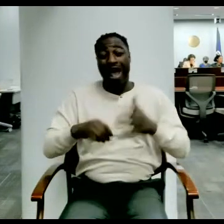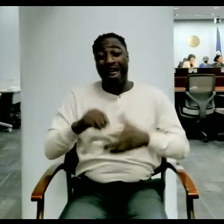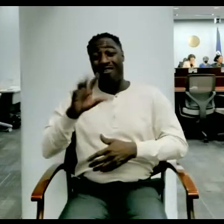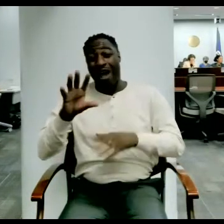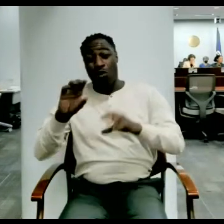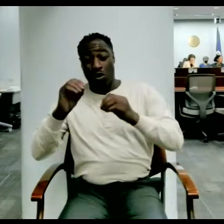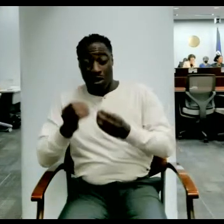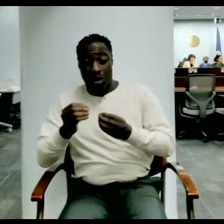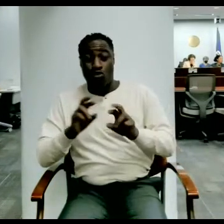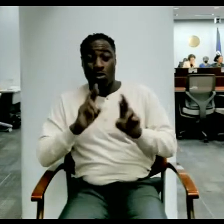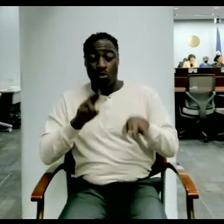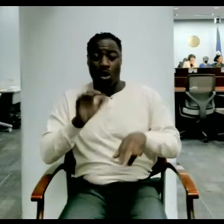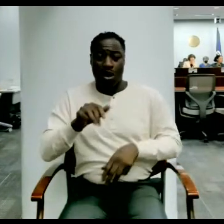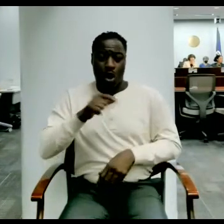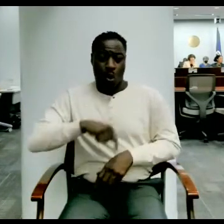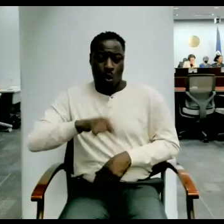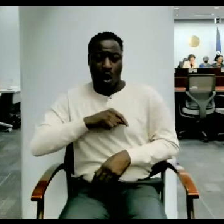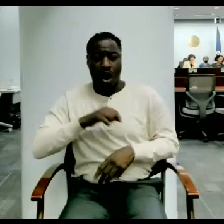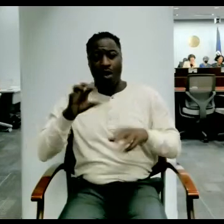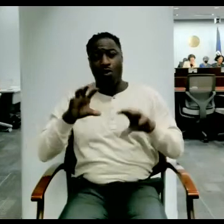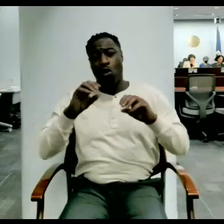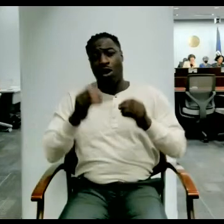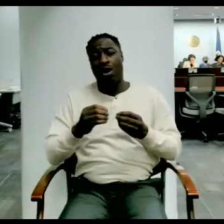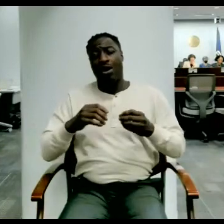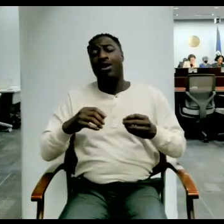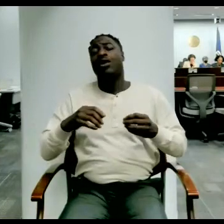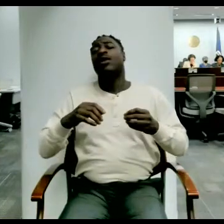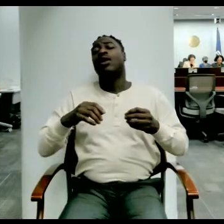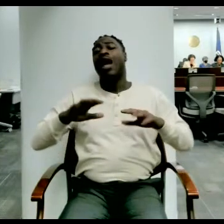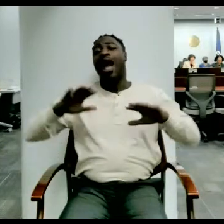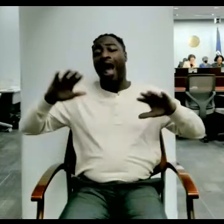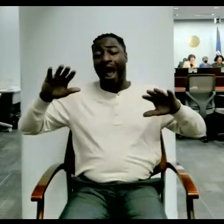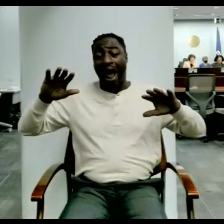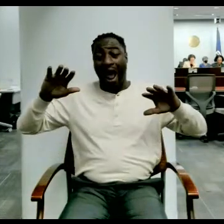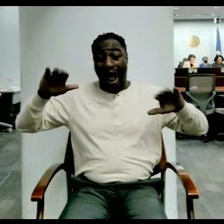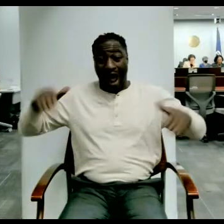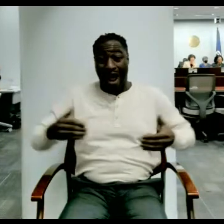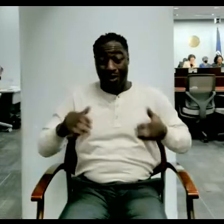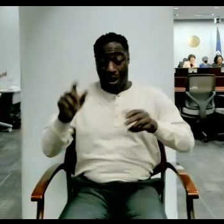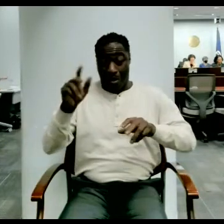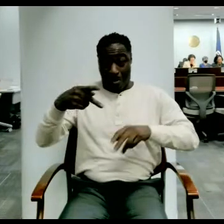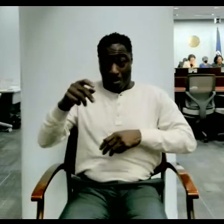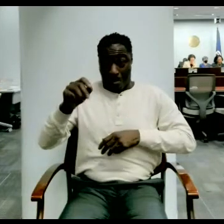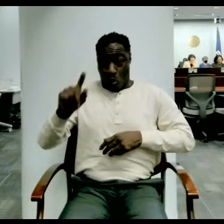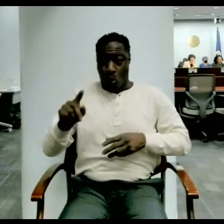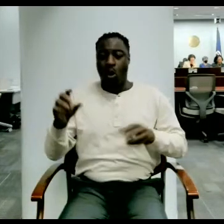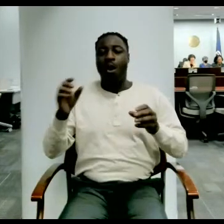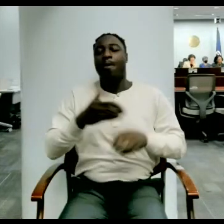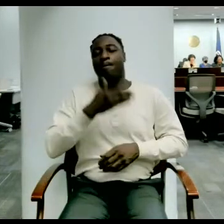report that the quality of organization hires is higher due to their use of AI.